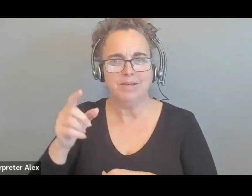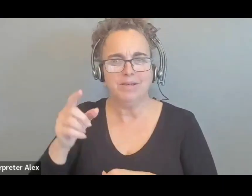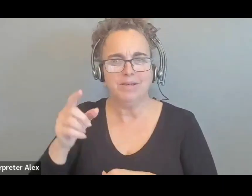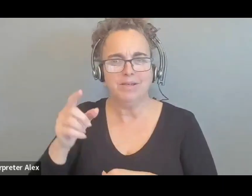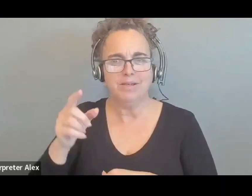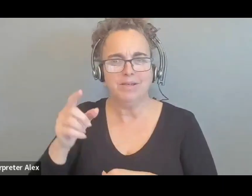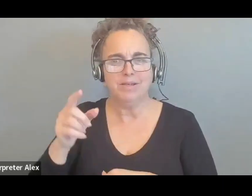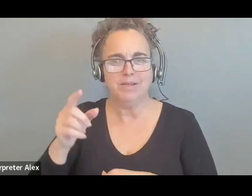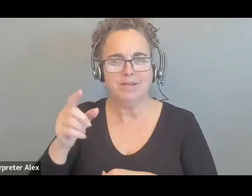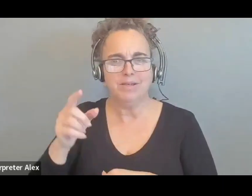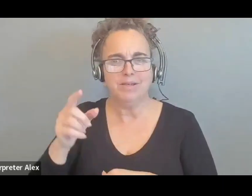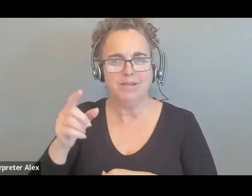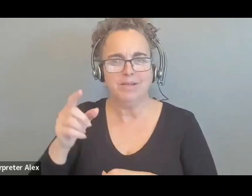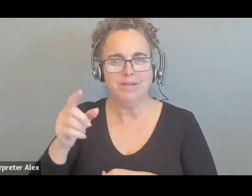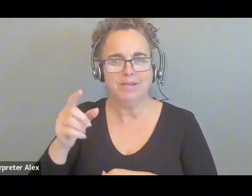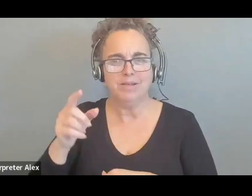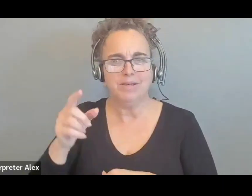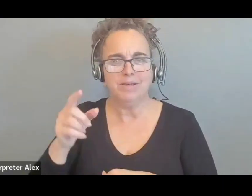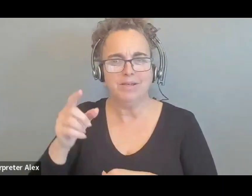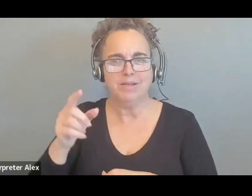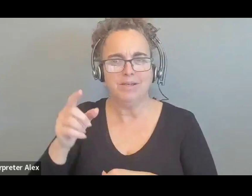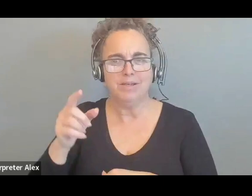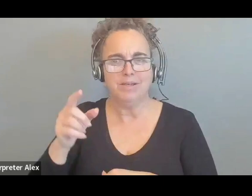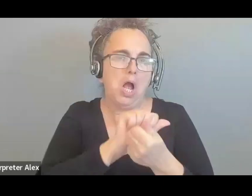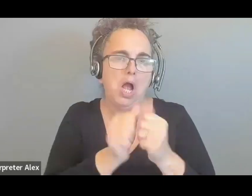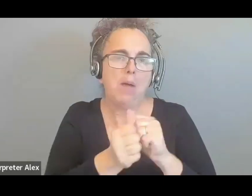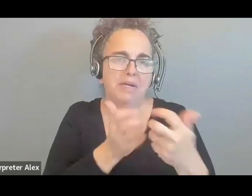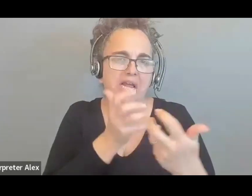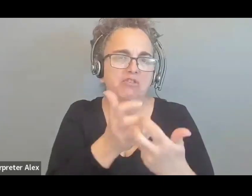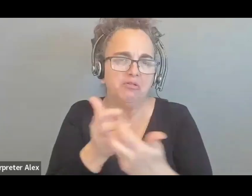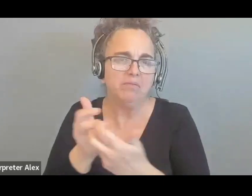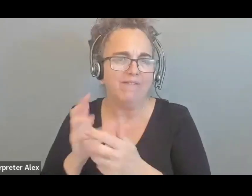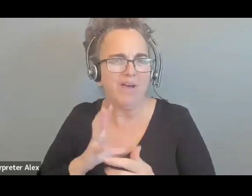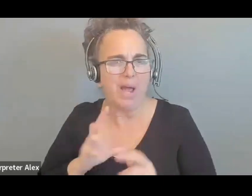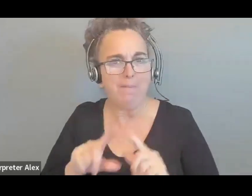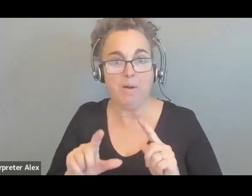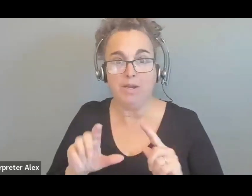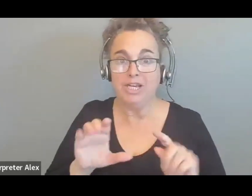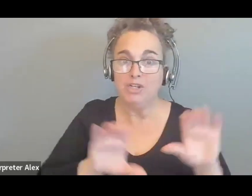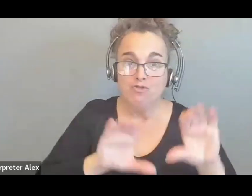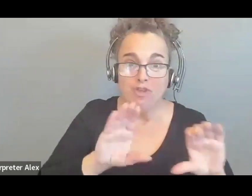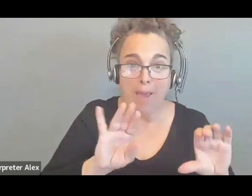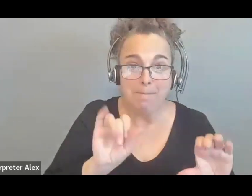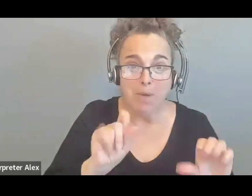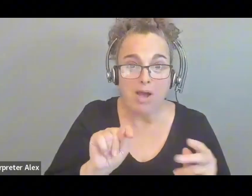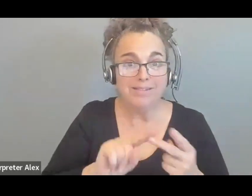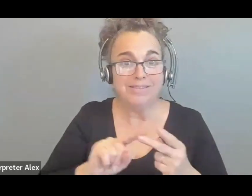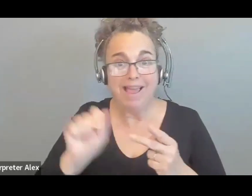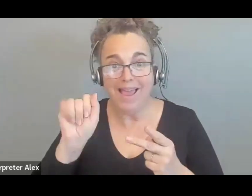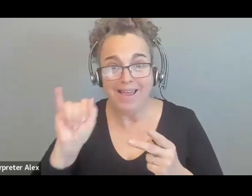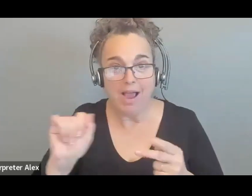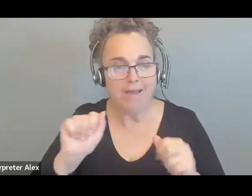But with Claude and all of our chat bots, being able to literally build things in a way that works best